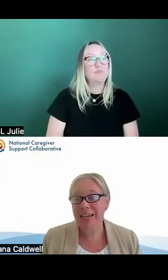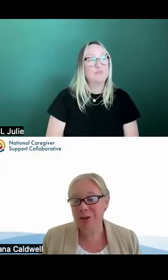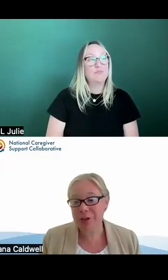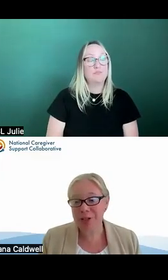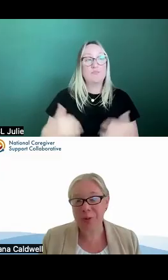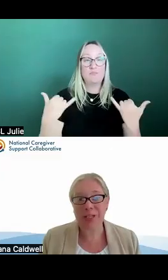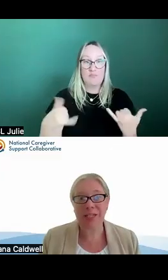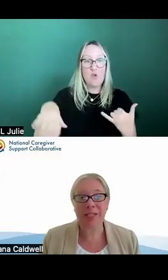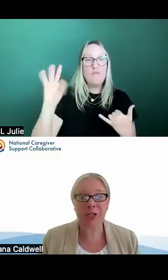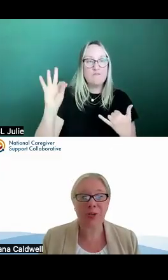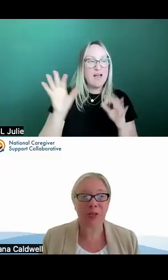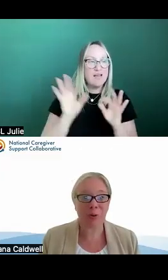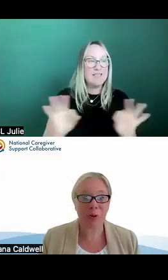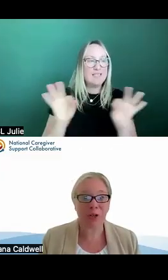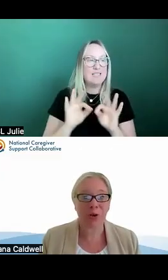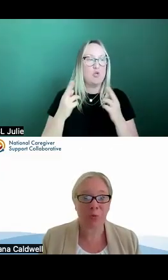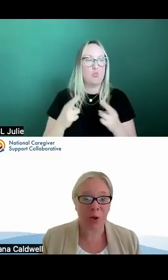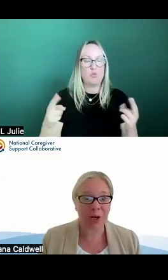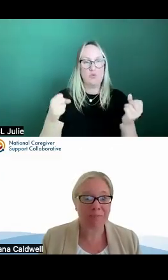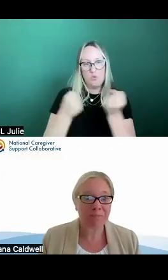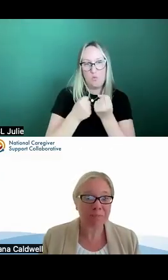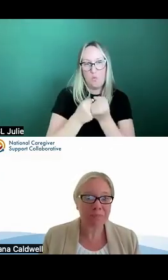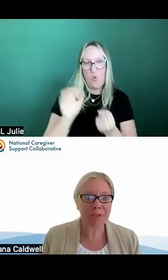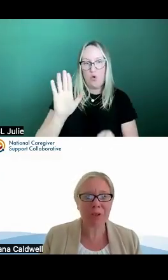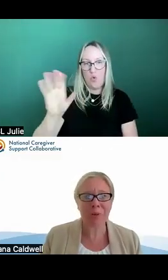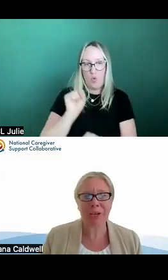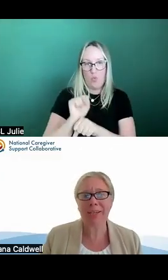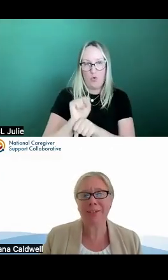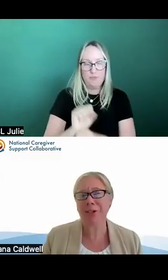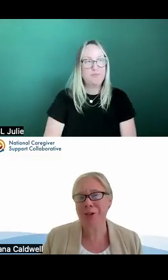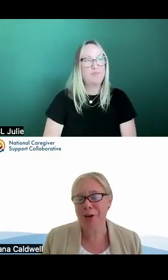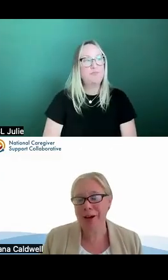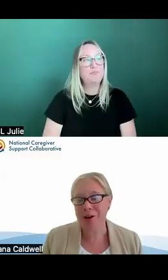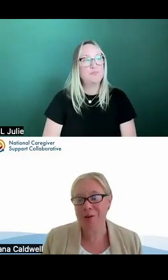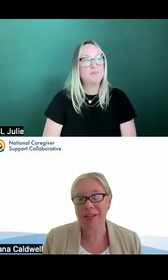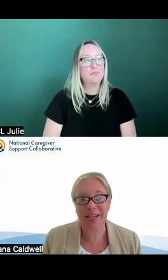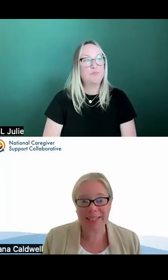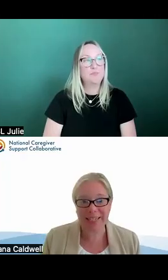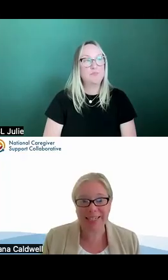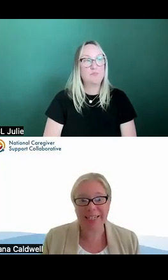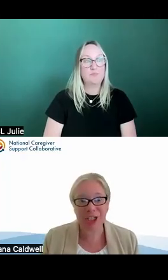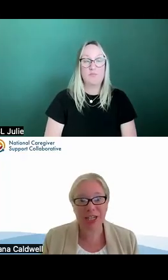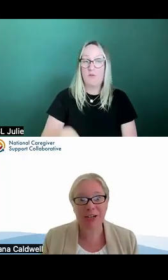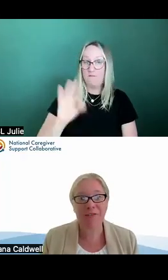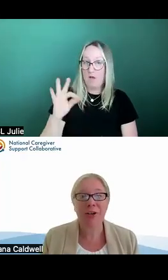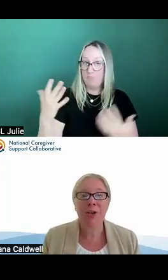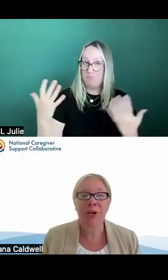key resources to support your work. You can learn about the NCSC initiative,